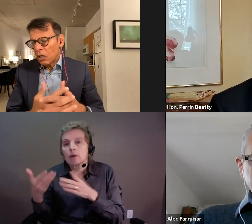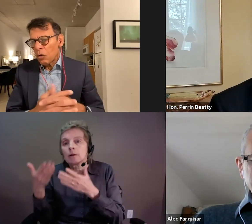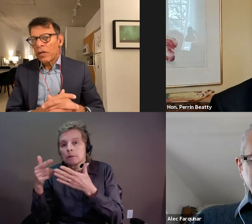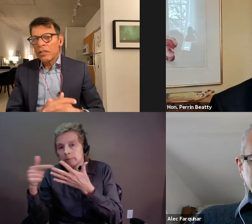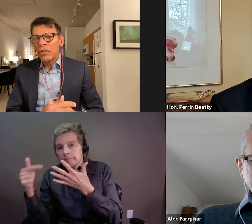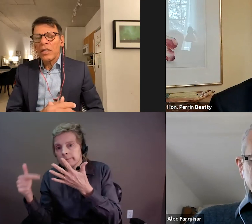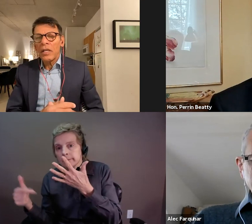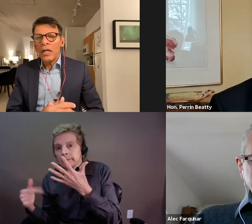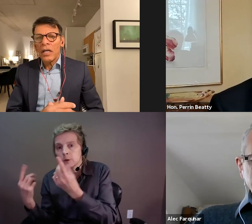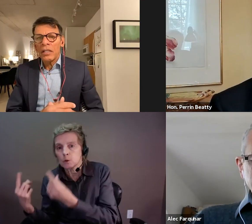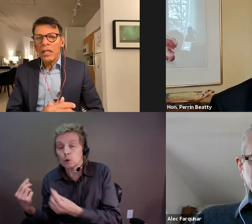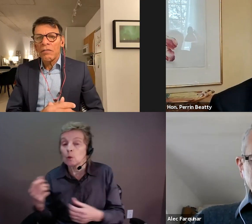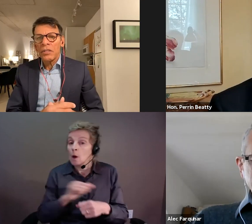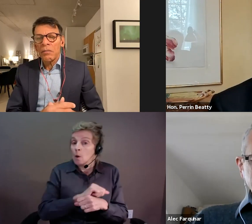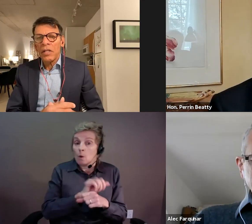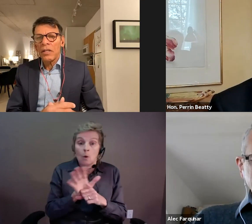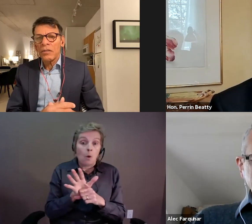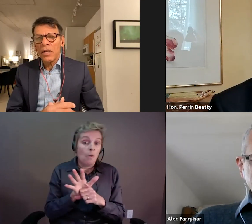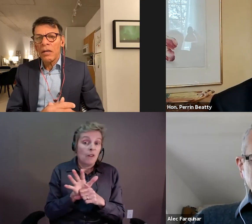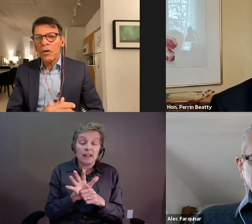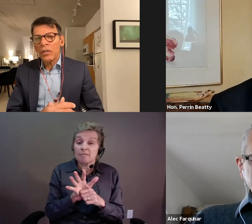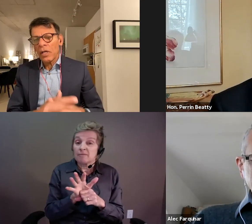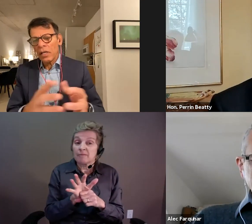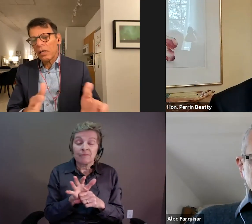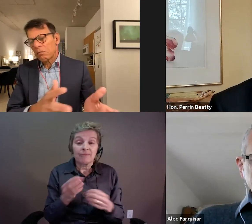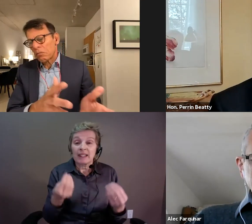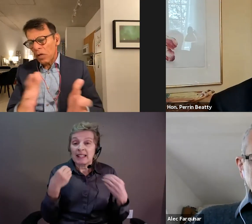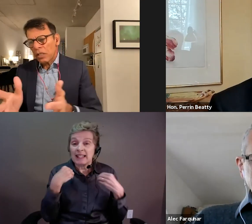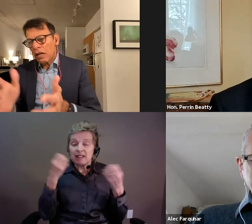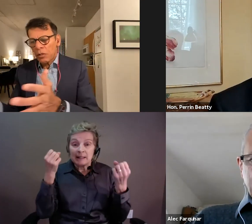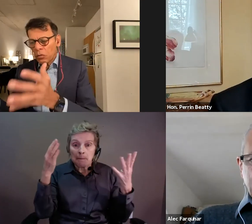COVID is certainly giving us many things to think about. And I think as the government will